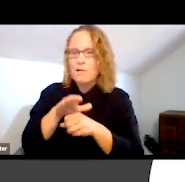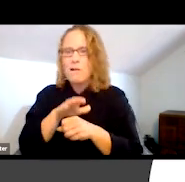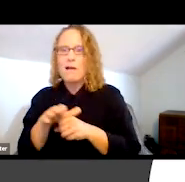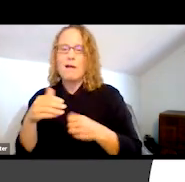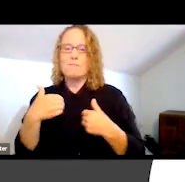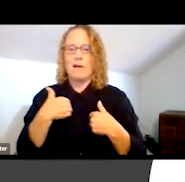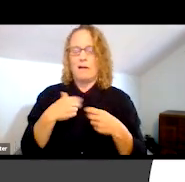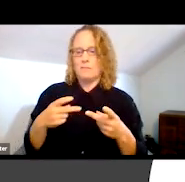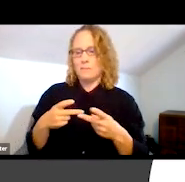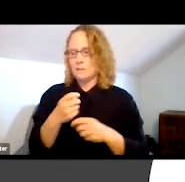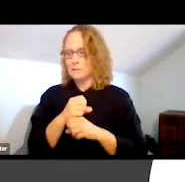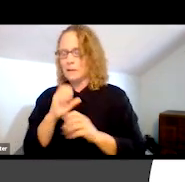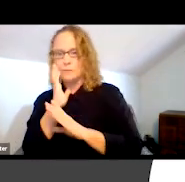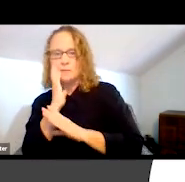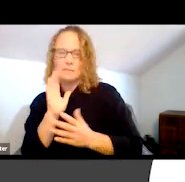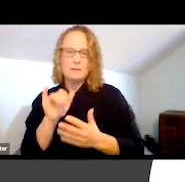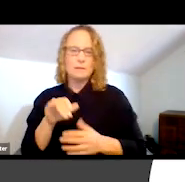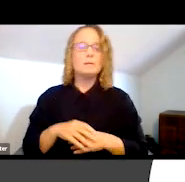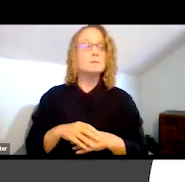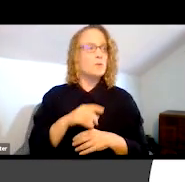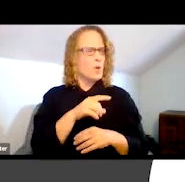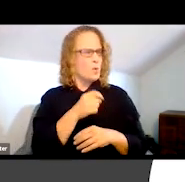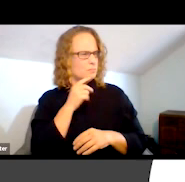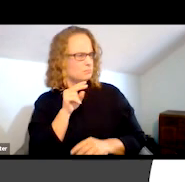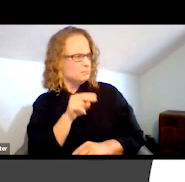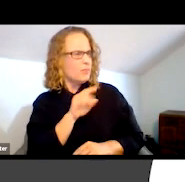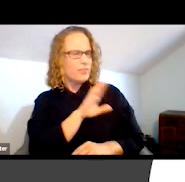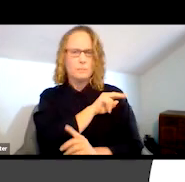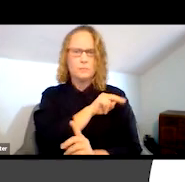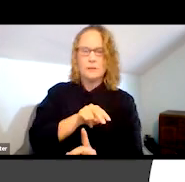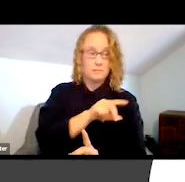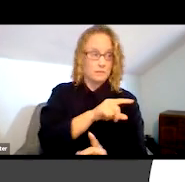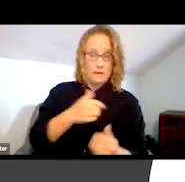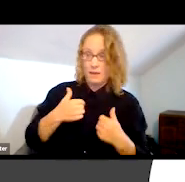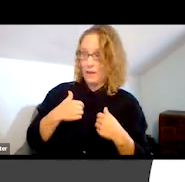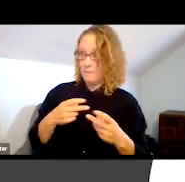Their perception of physical safety is going to be very different than what another person